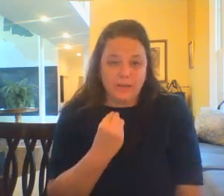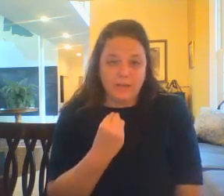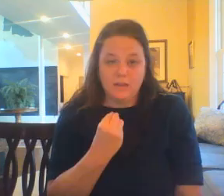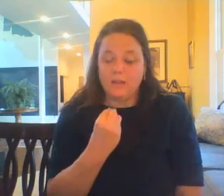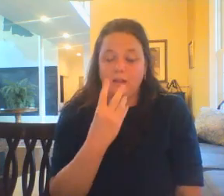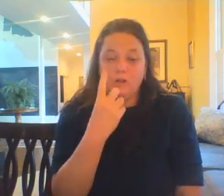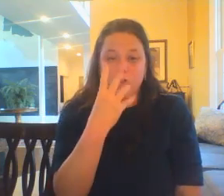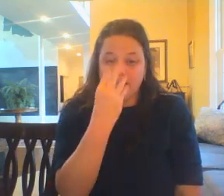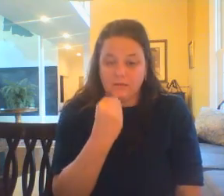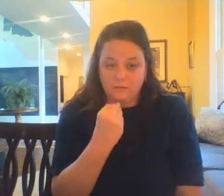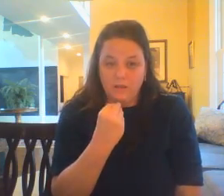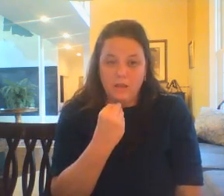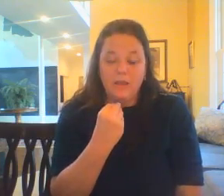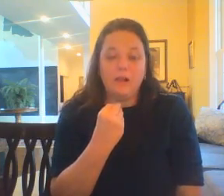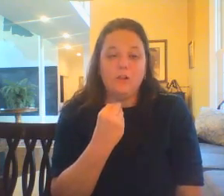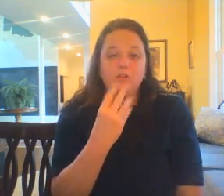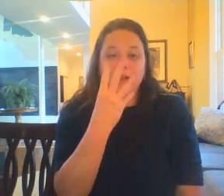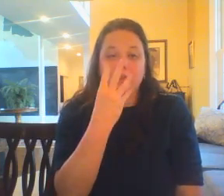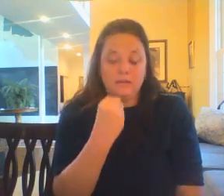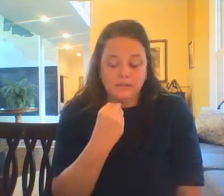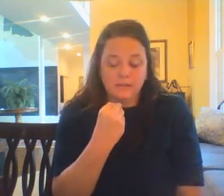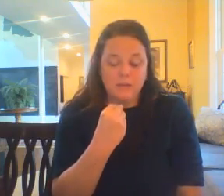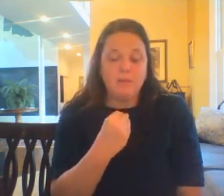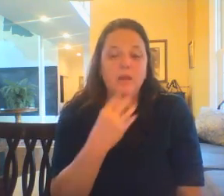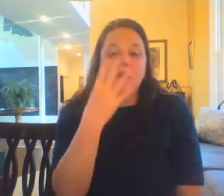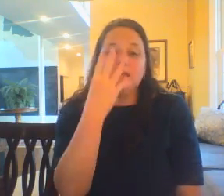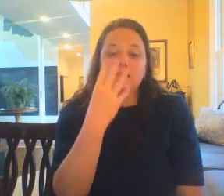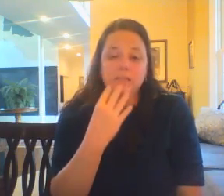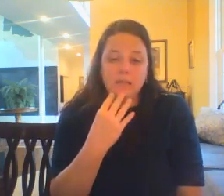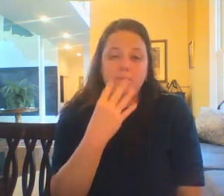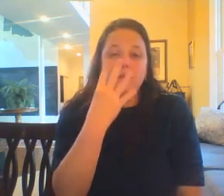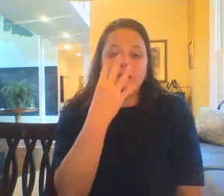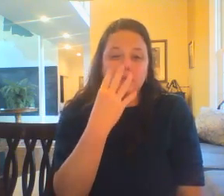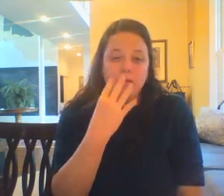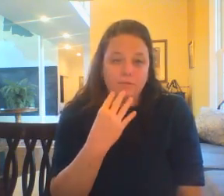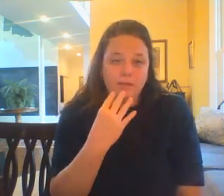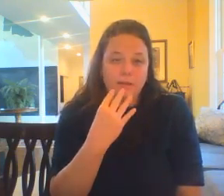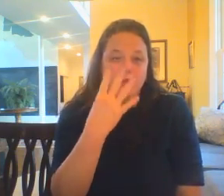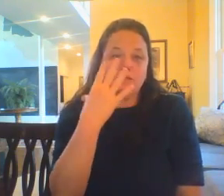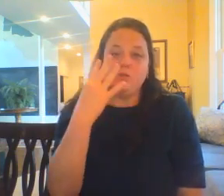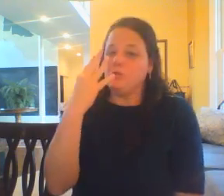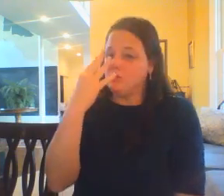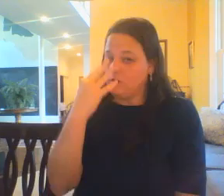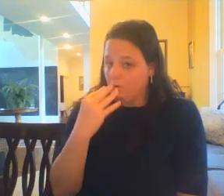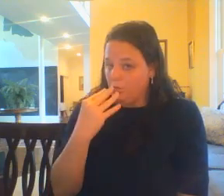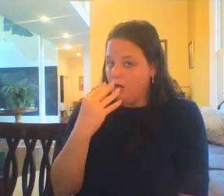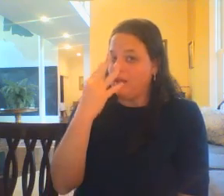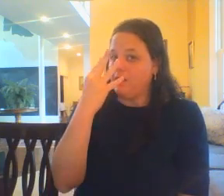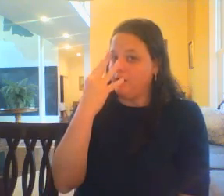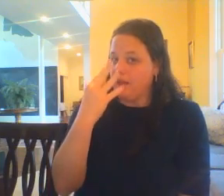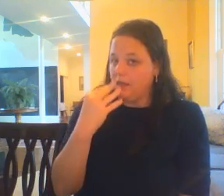head like close your eyes and close your hand sleep sleepy it's gonna like this